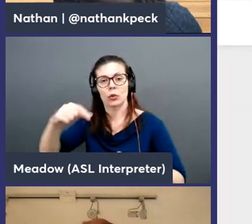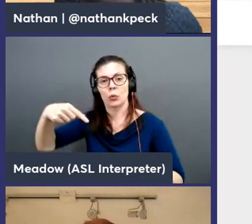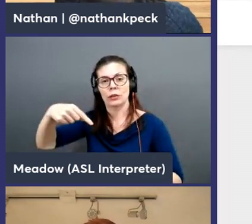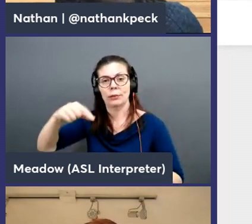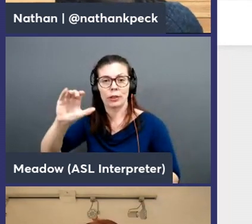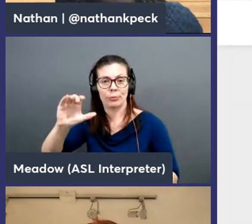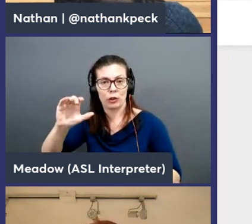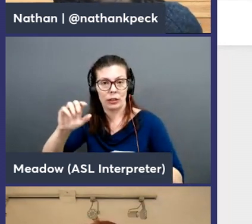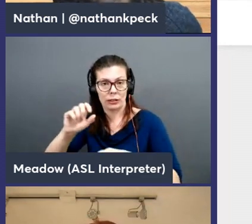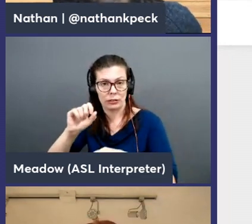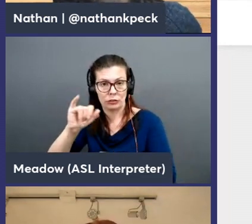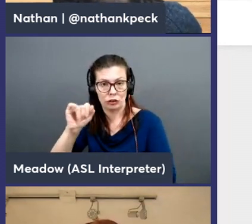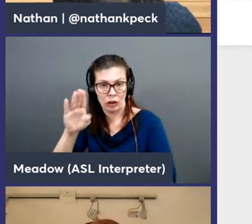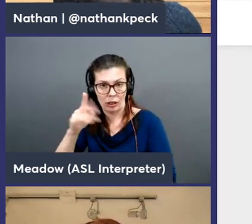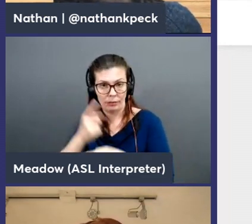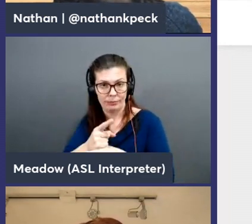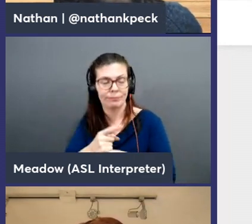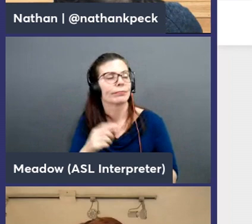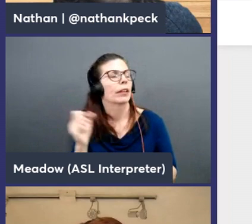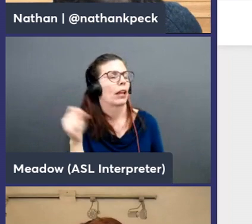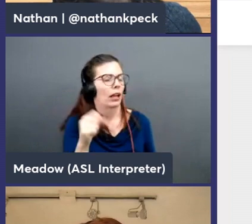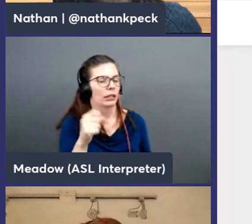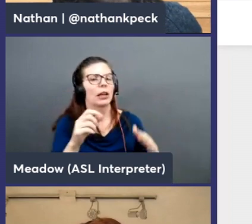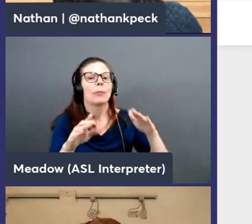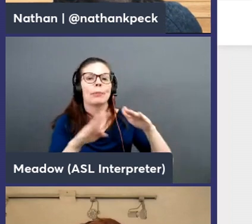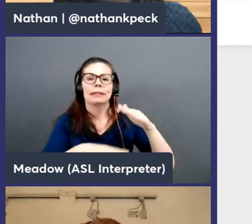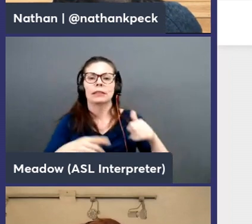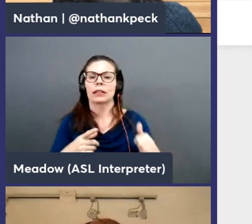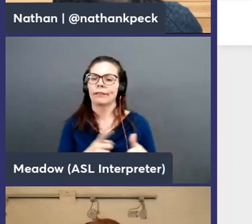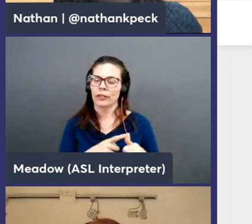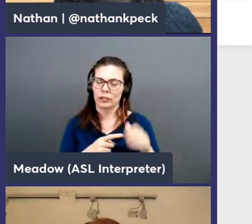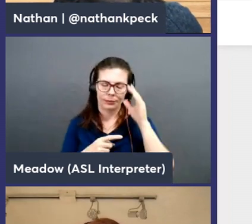Yeah, so basically, first, I've actually specified,